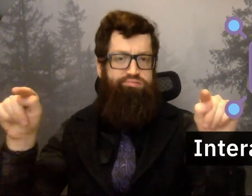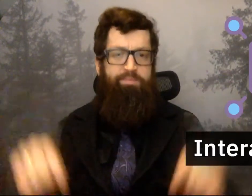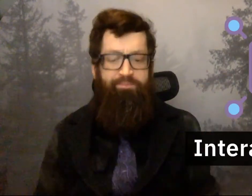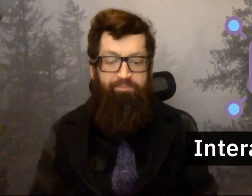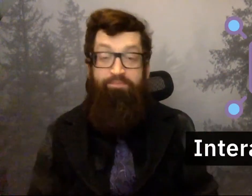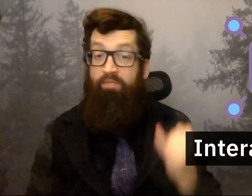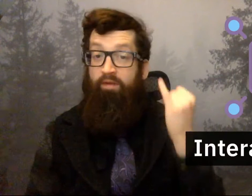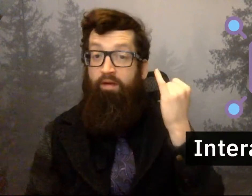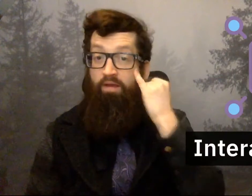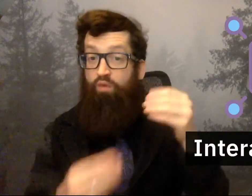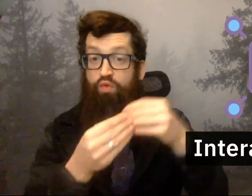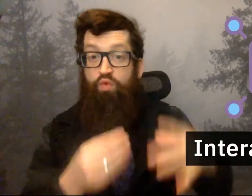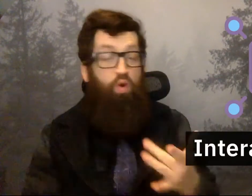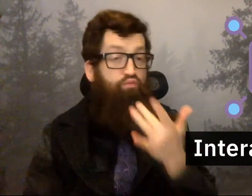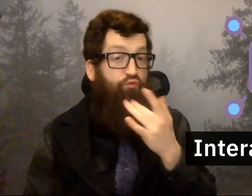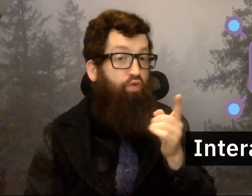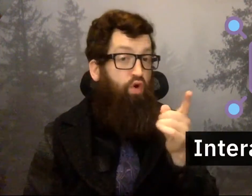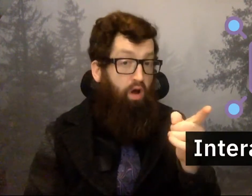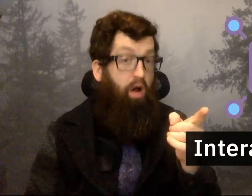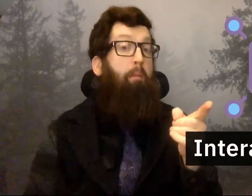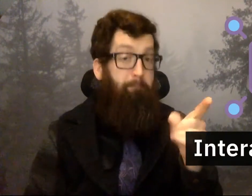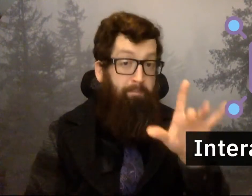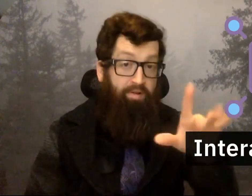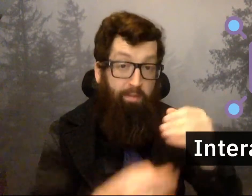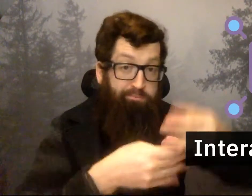However the learner should have the choice to engage in just one language mode,